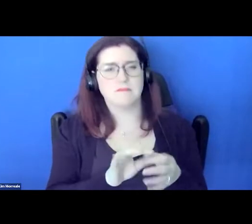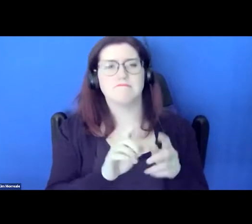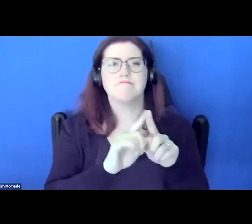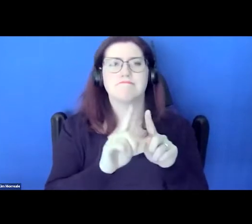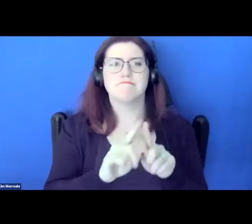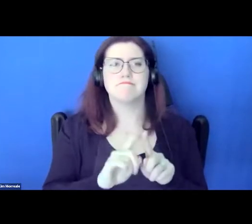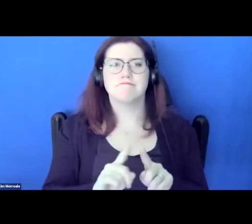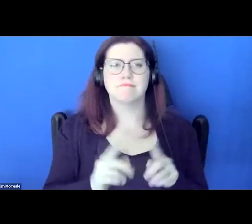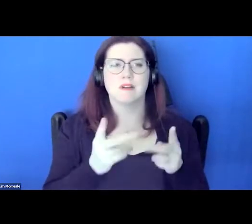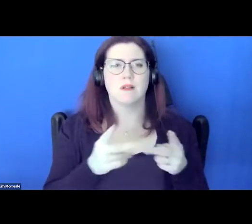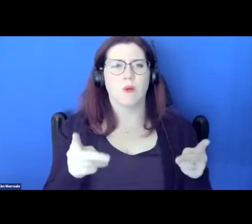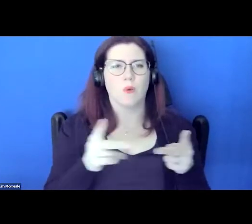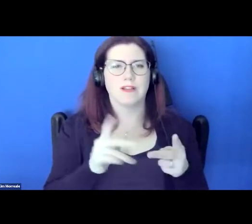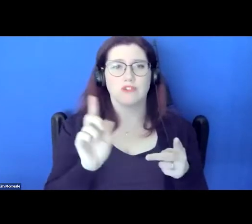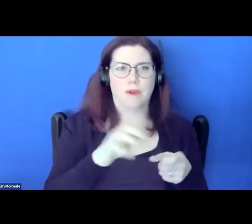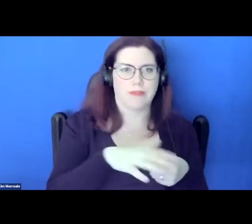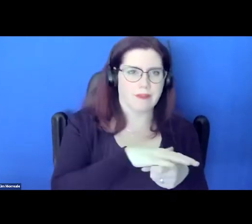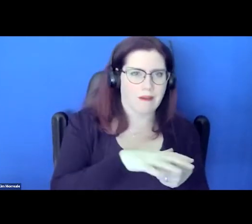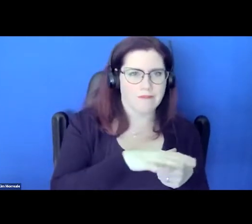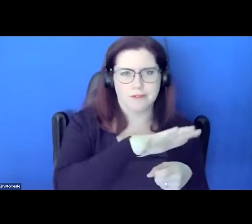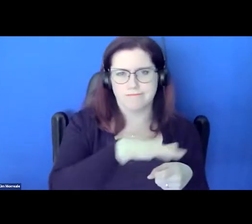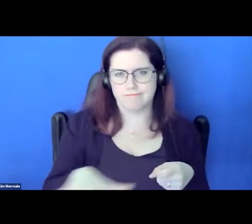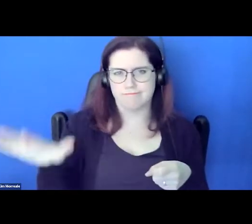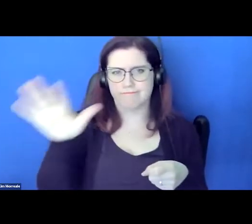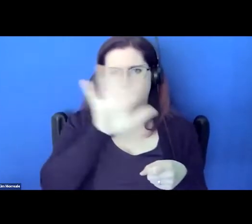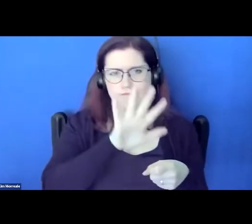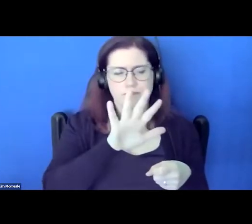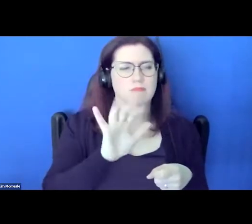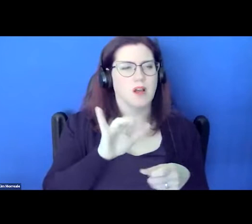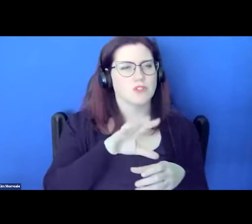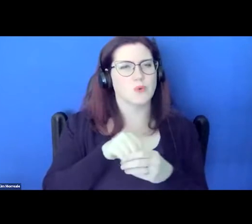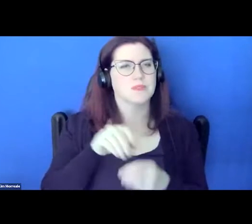in the communities that they cover, it is also included in the toolkit that Abby showed